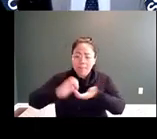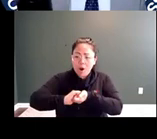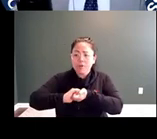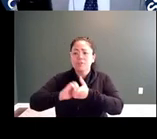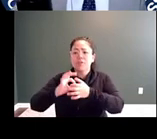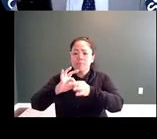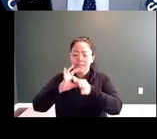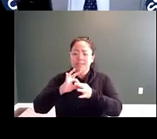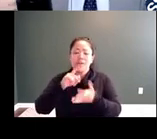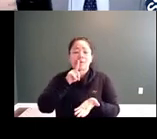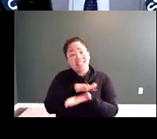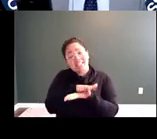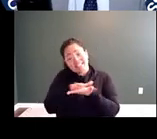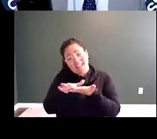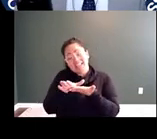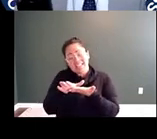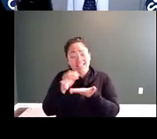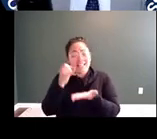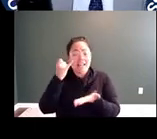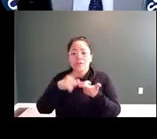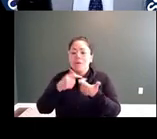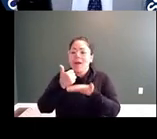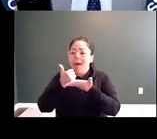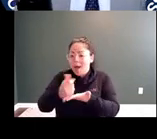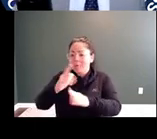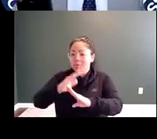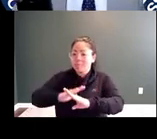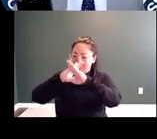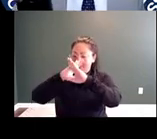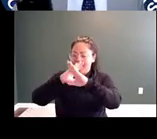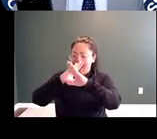It's a nice idea to try to prevent discrimination, and try to break down barriers as well.